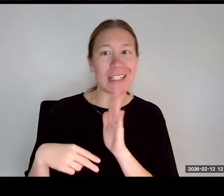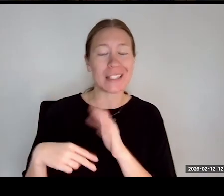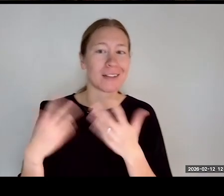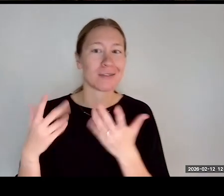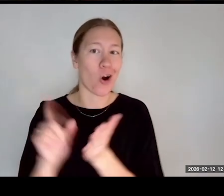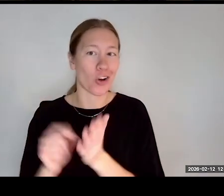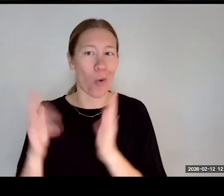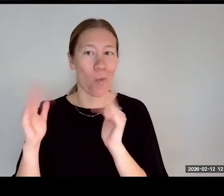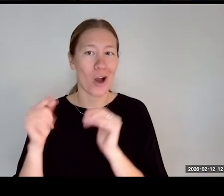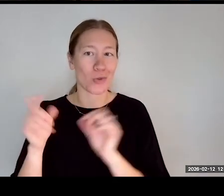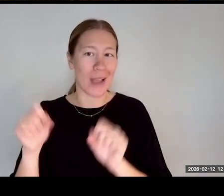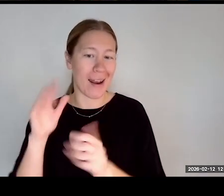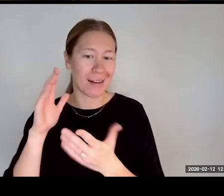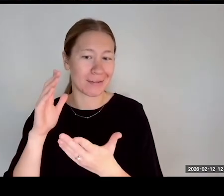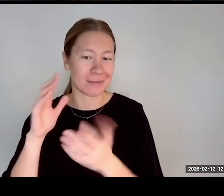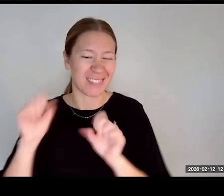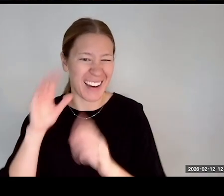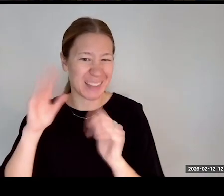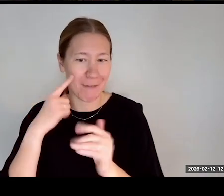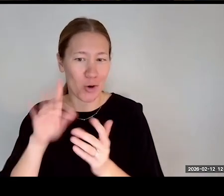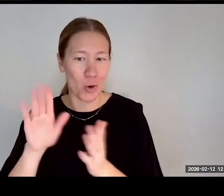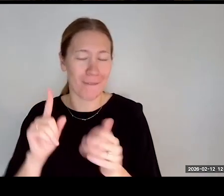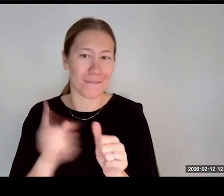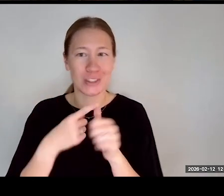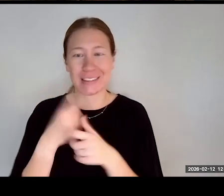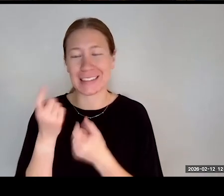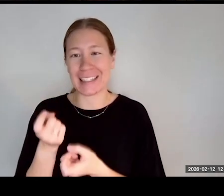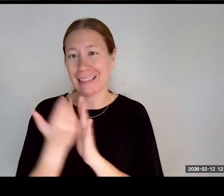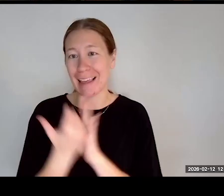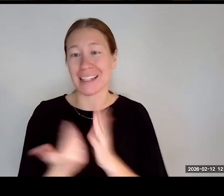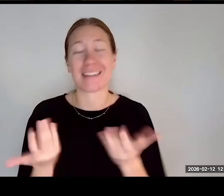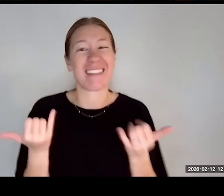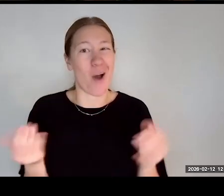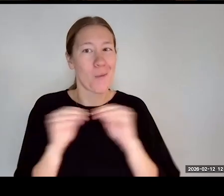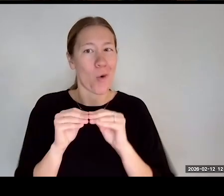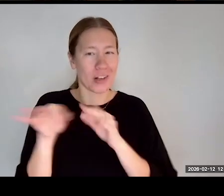And now that's more descriptive for folks. Okay, now finally, we wanna make sure